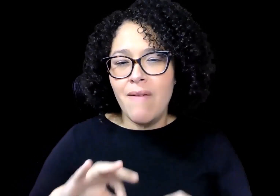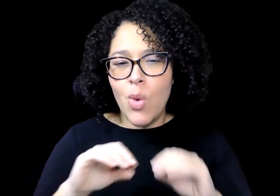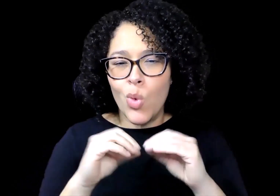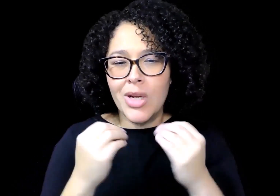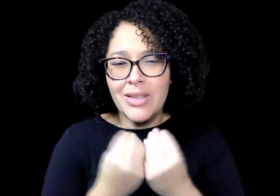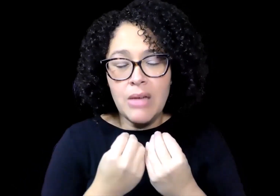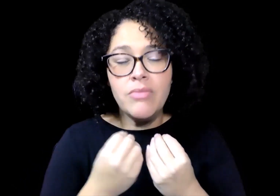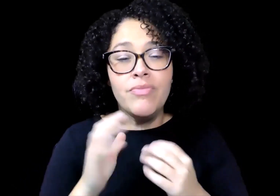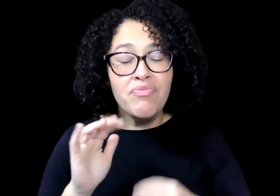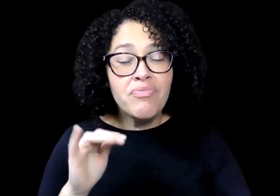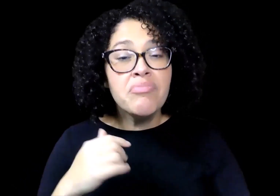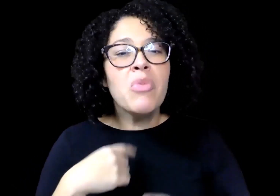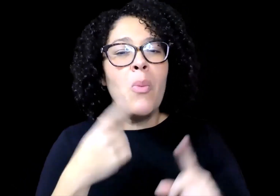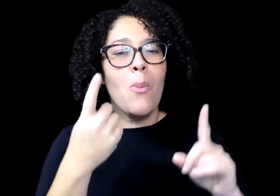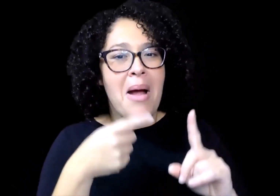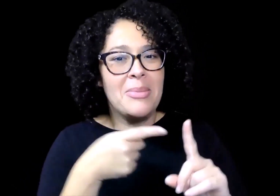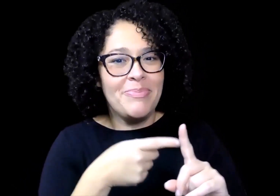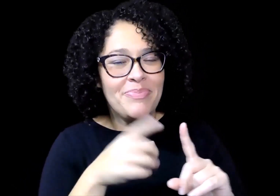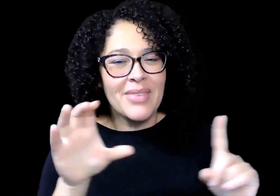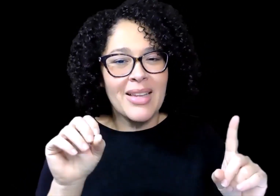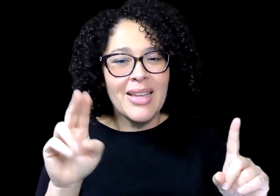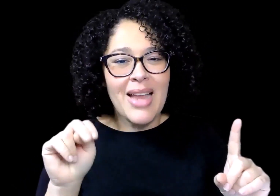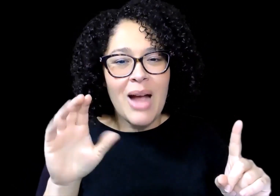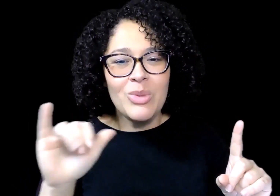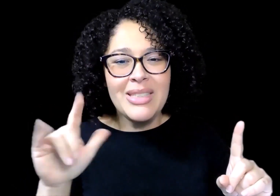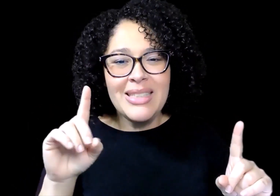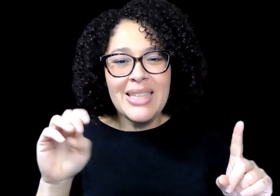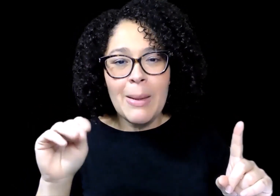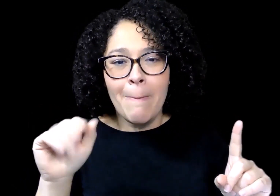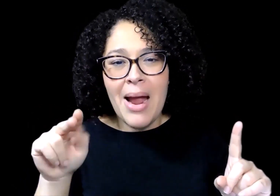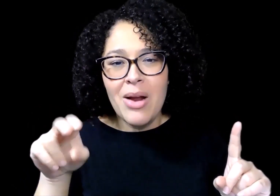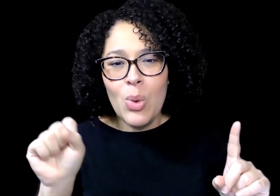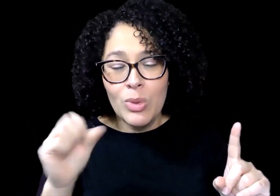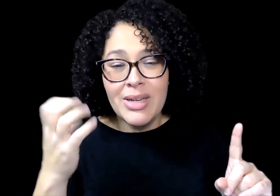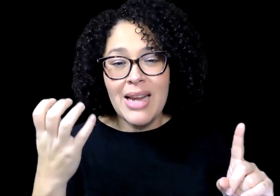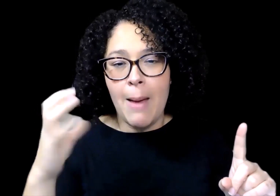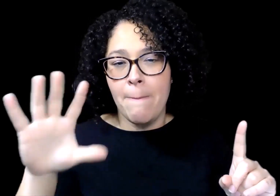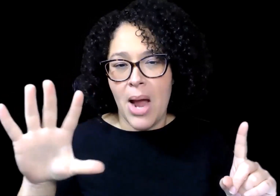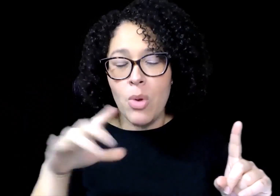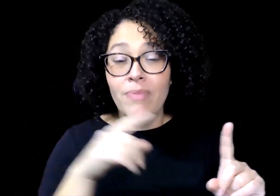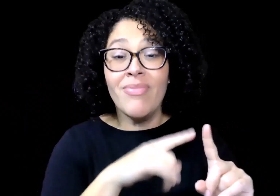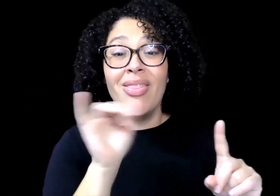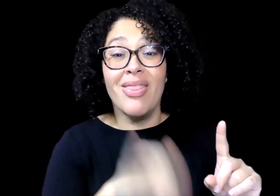some non-profit organizations at that time one of them in particular Council De Manos